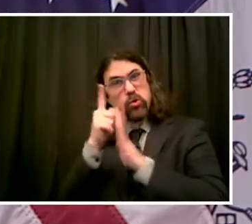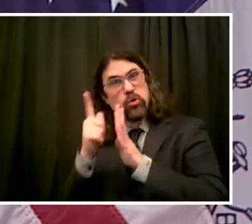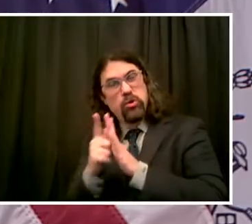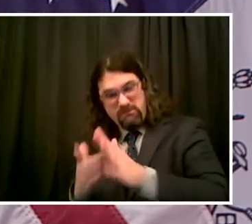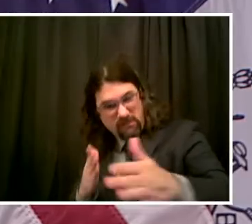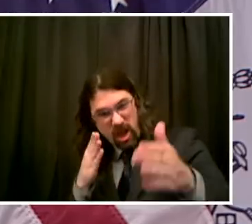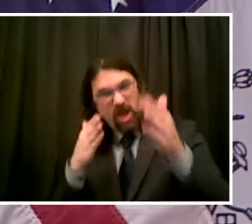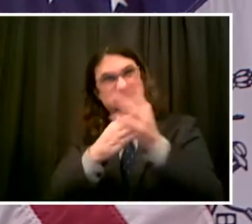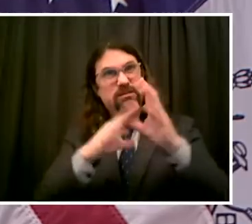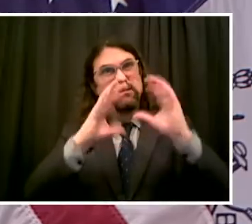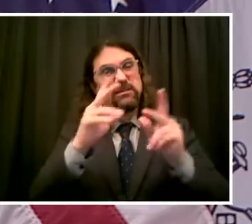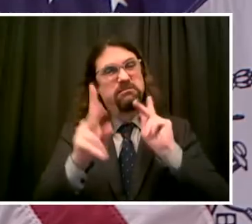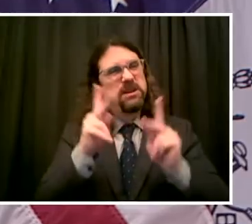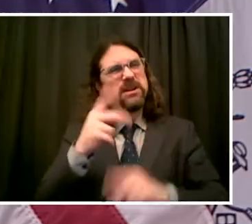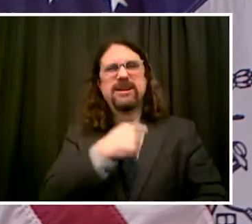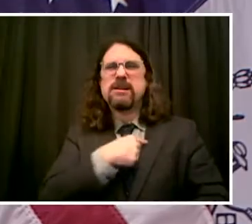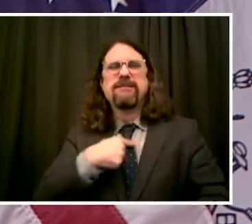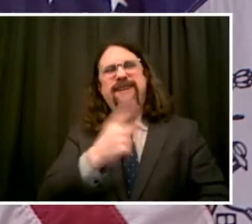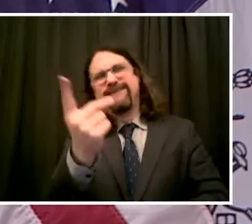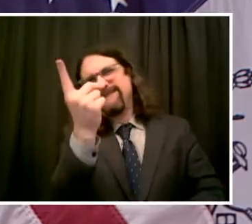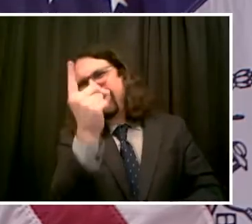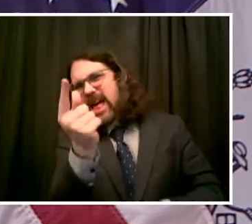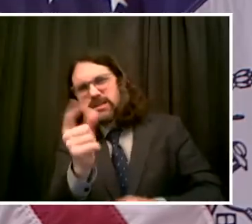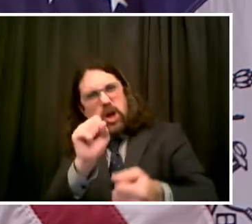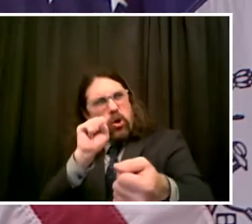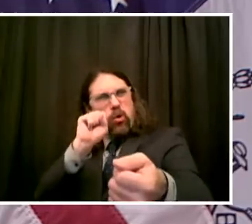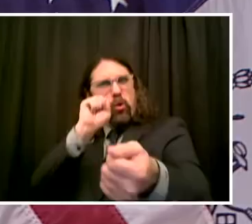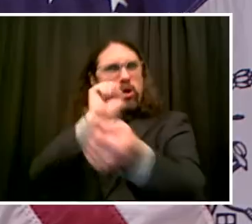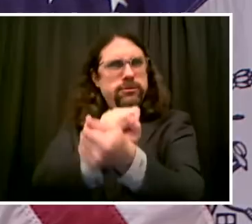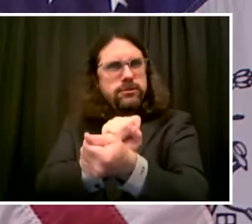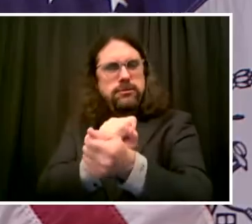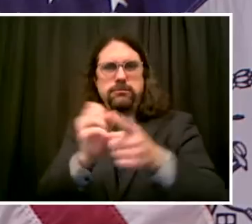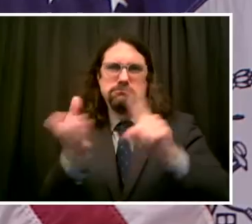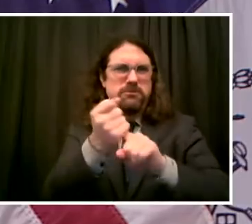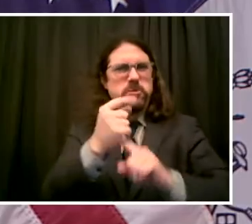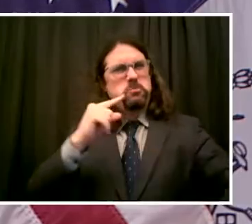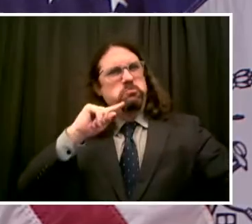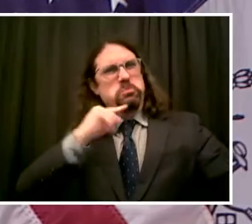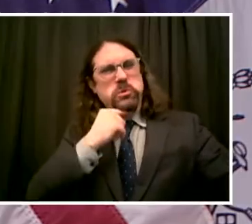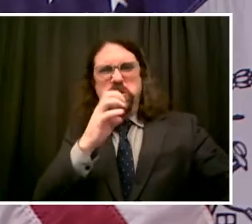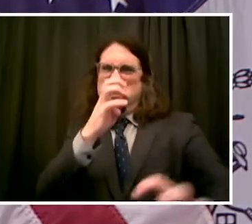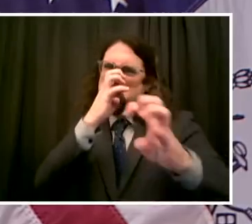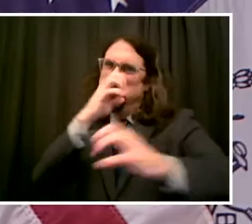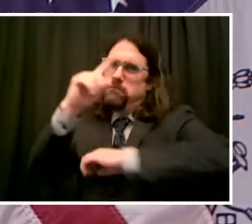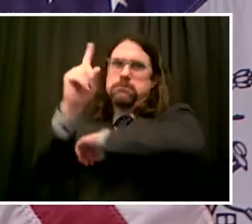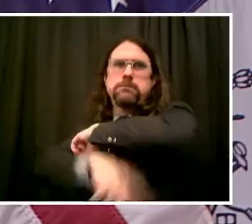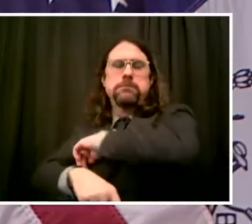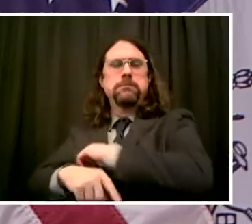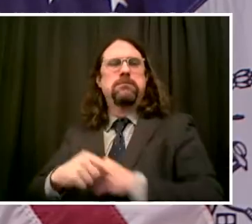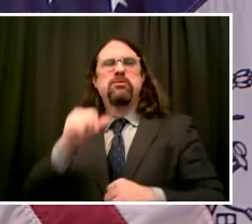THE FACT THEY WERE REARRESTED MIMEATDIEL IYS A